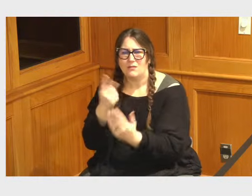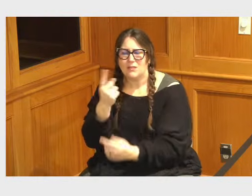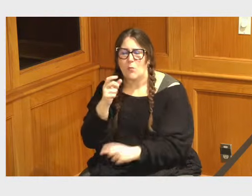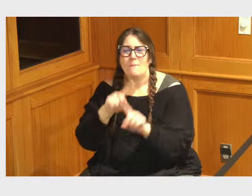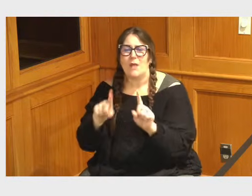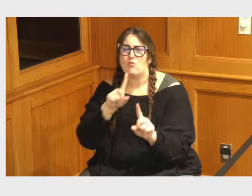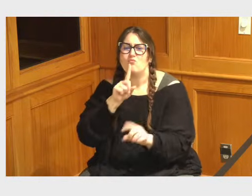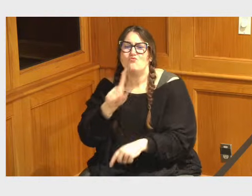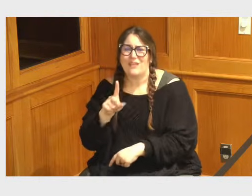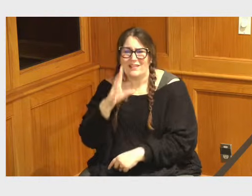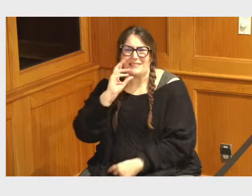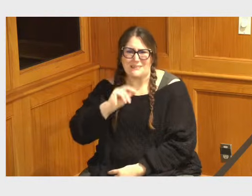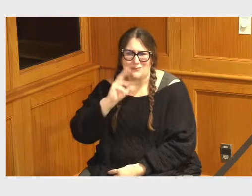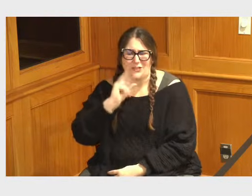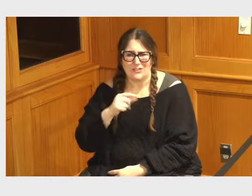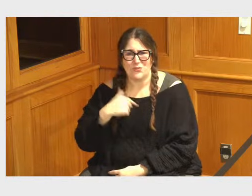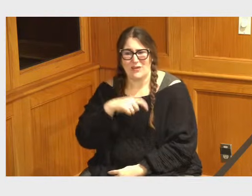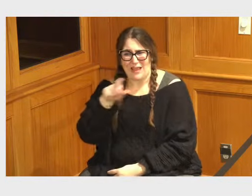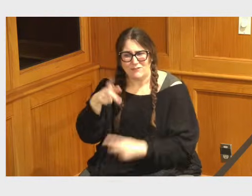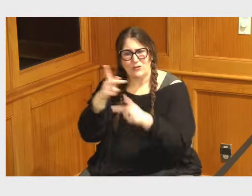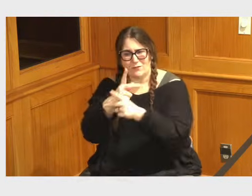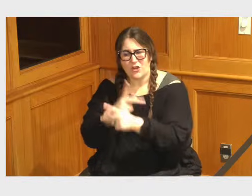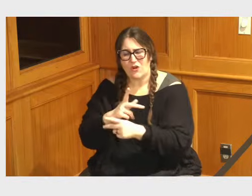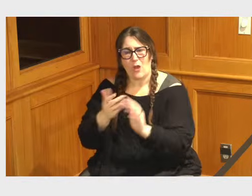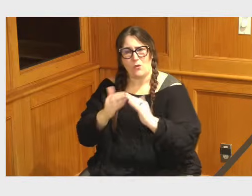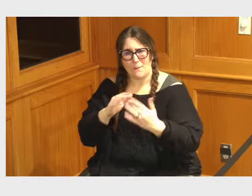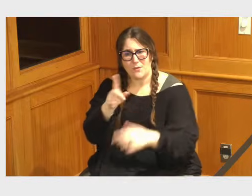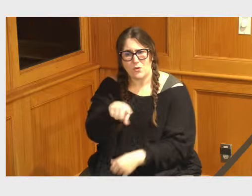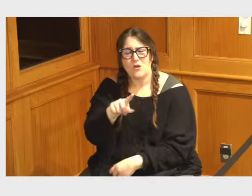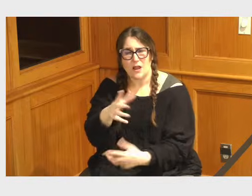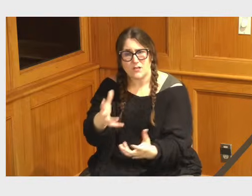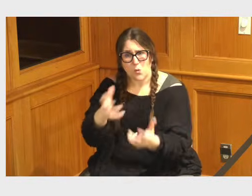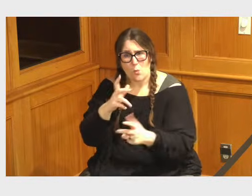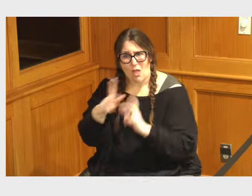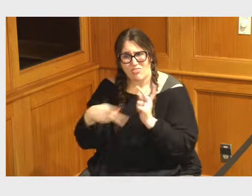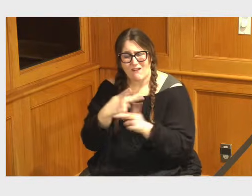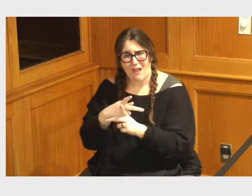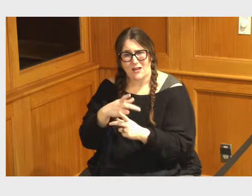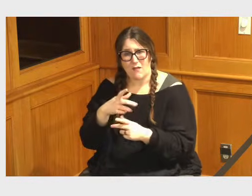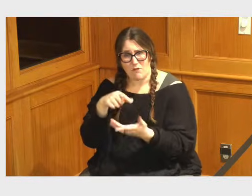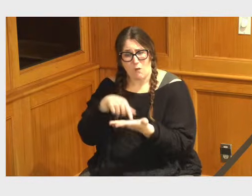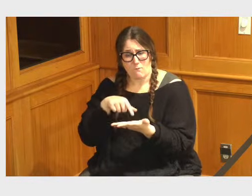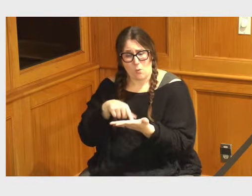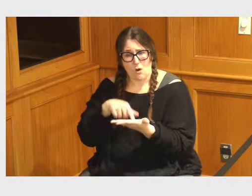to figure out are there communities that want this type of affordable housing. Let's and if they are